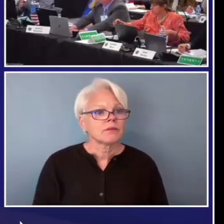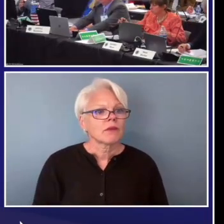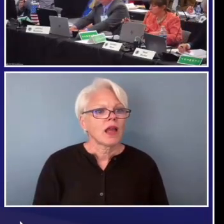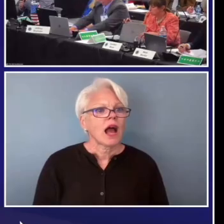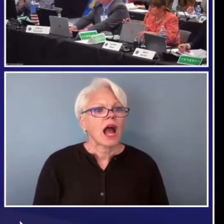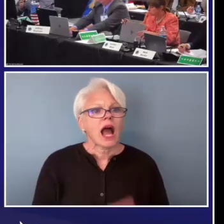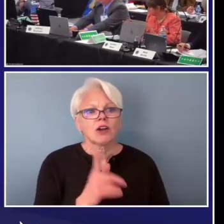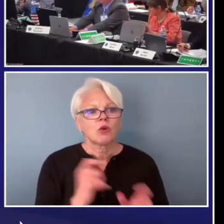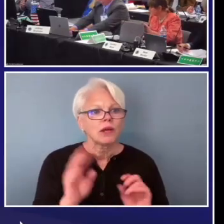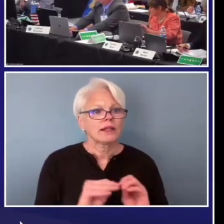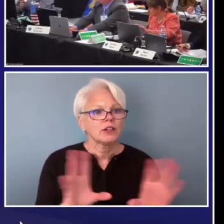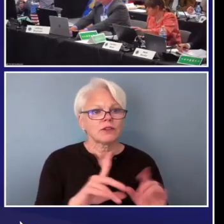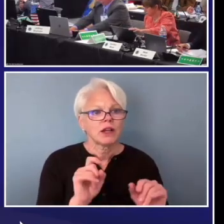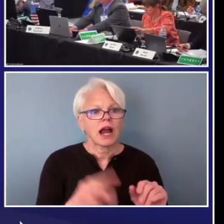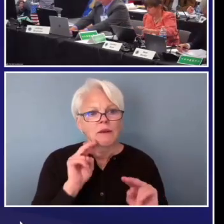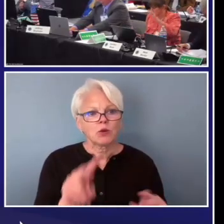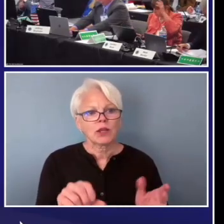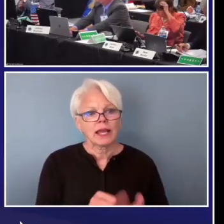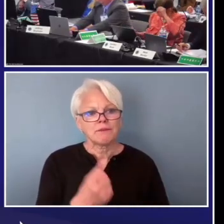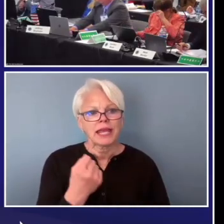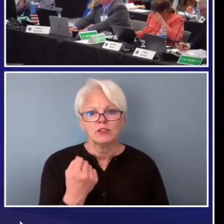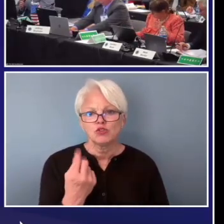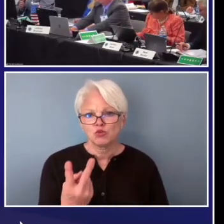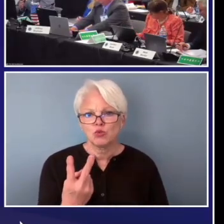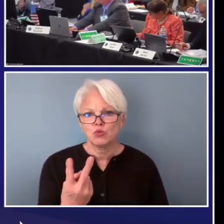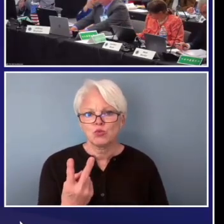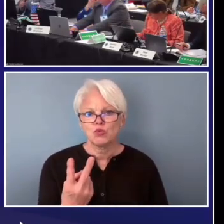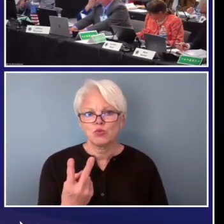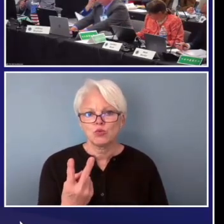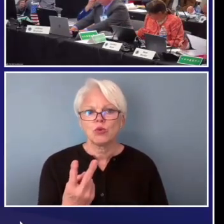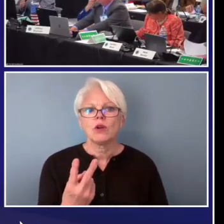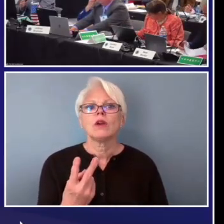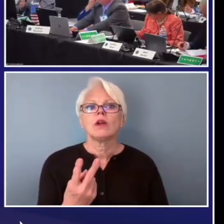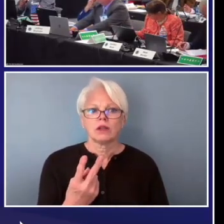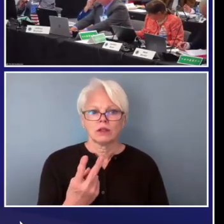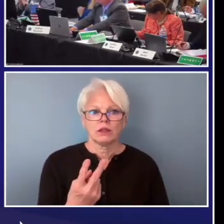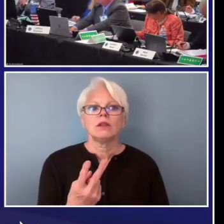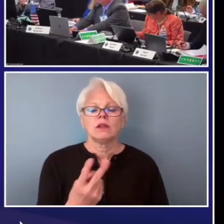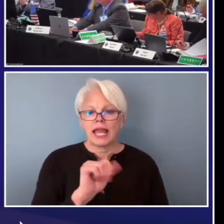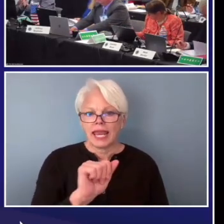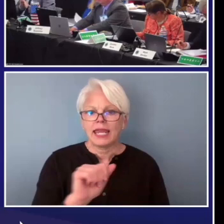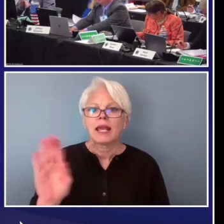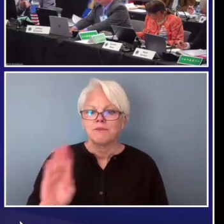I'm actually looking at page two, um, A and B. So, A reads evade or circumvent a